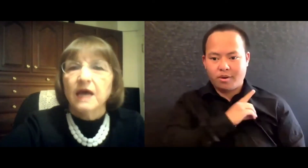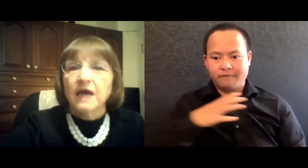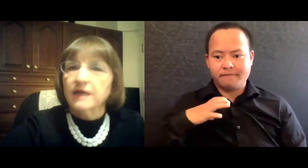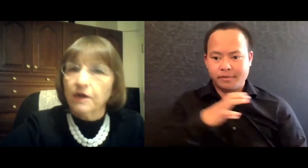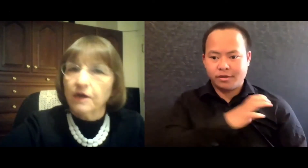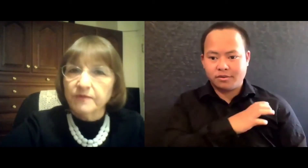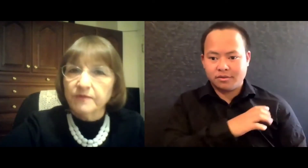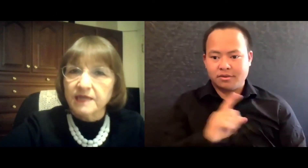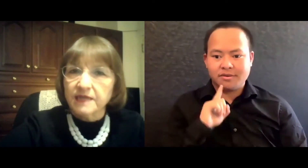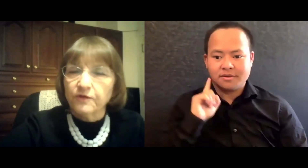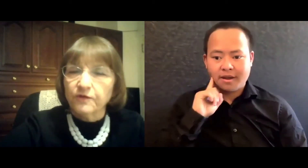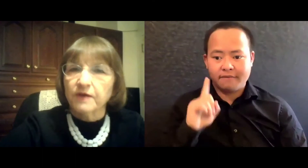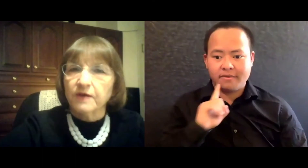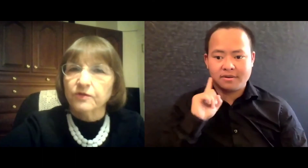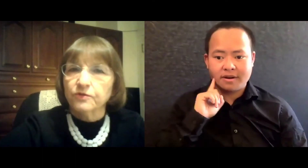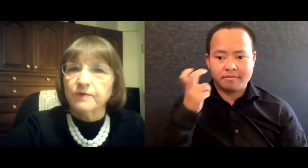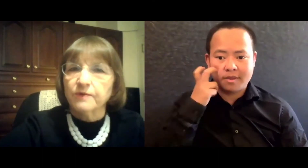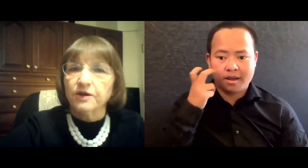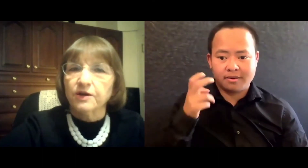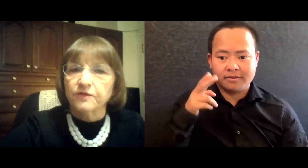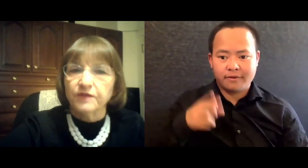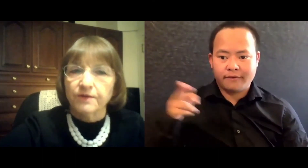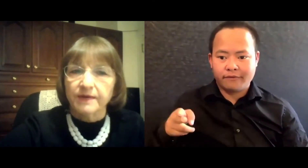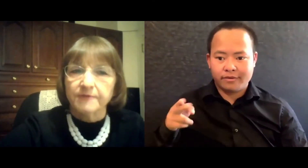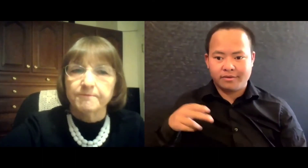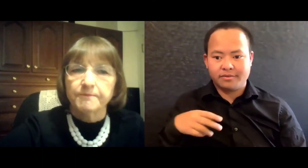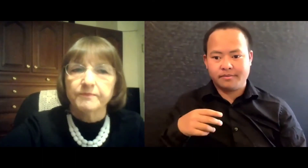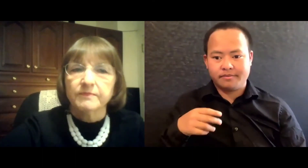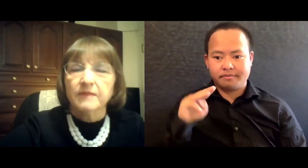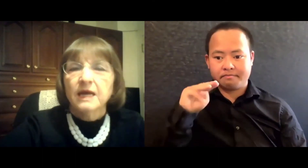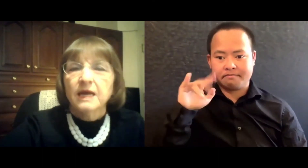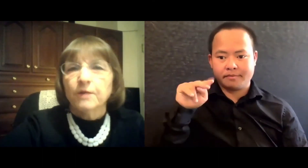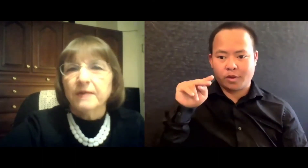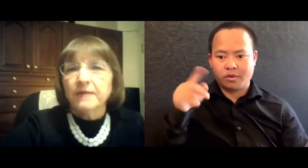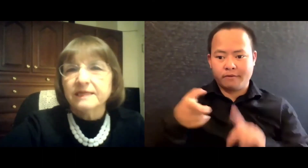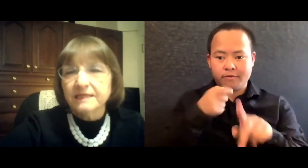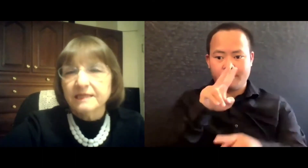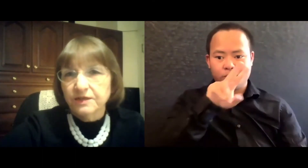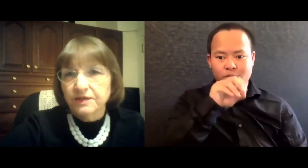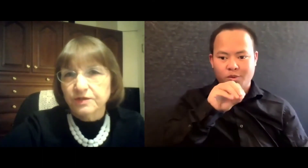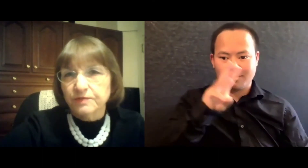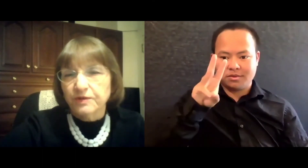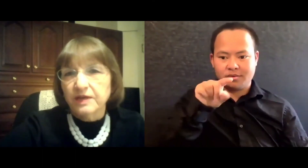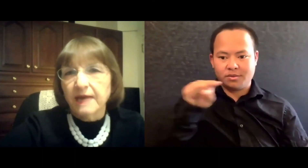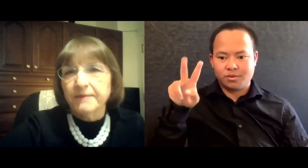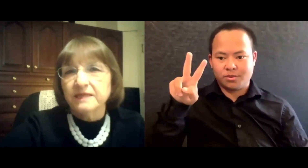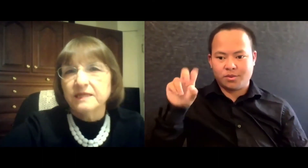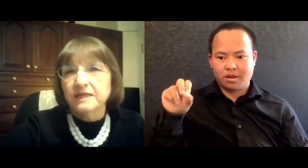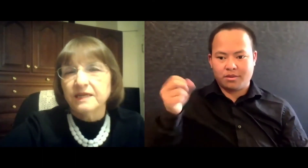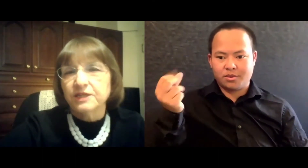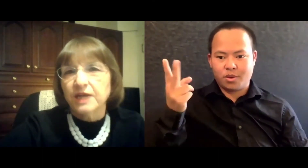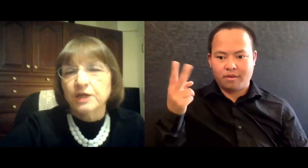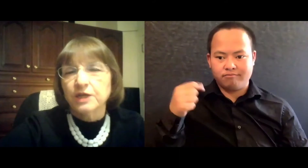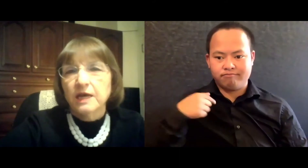and I count myself among those who are hard of hearing. Now, my six years with the MNCDHH